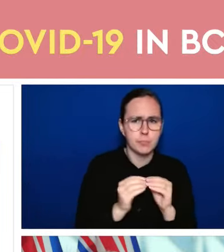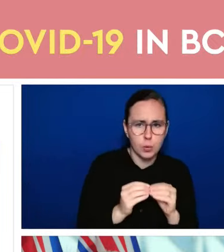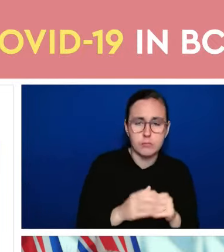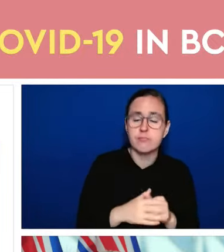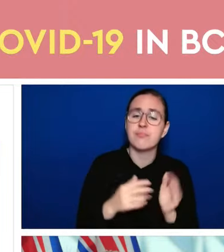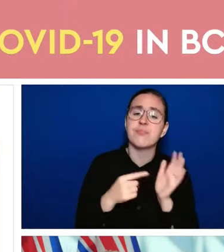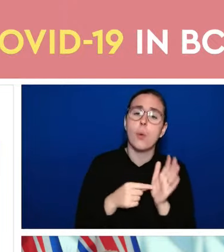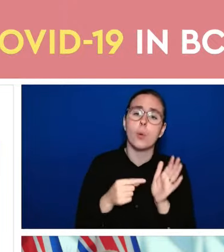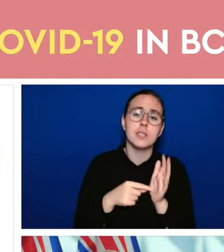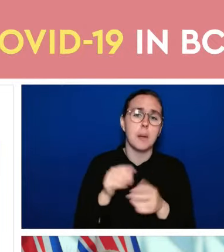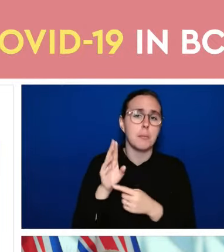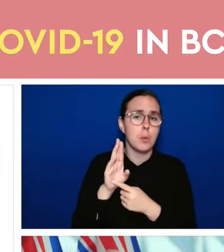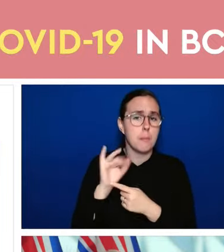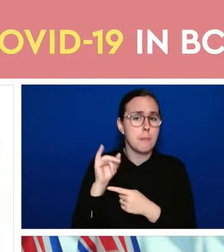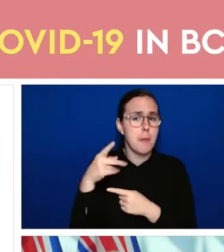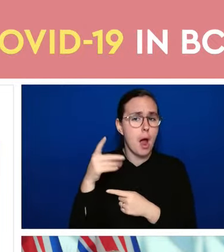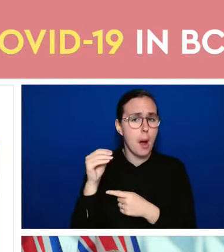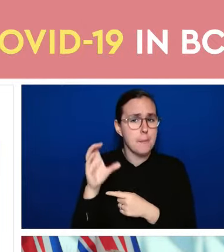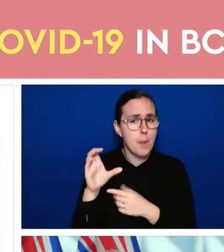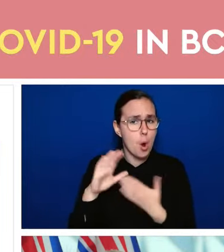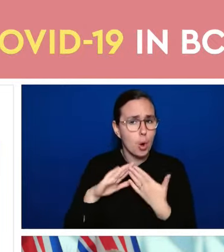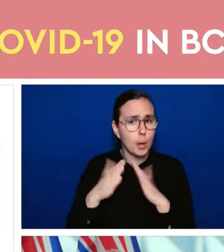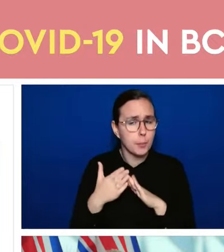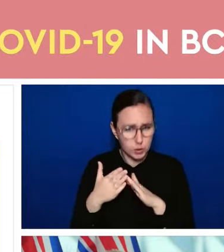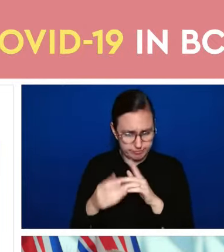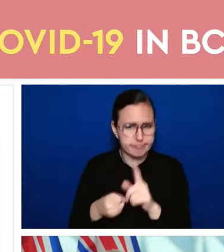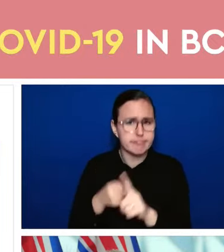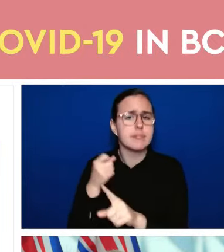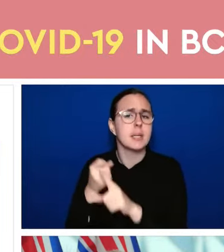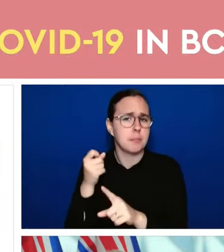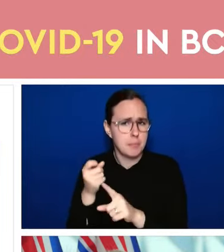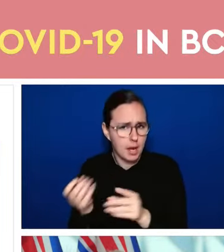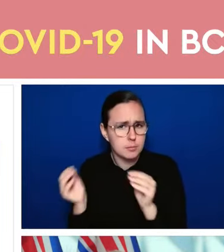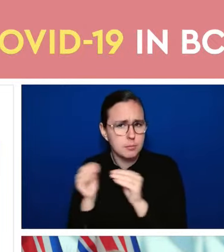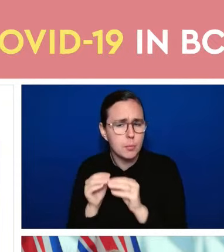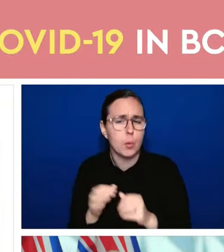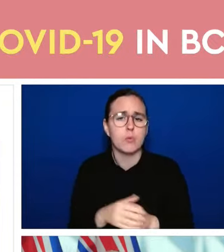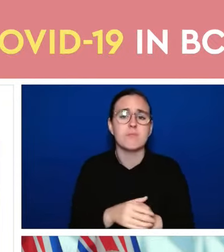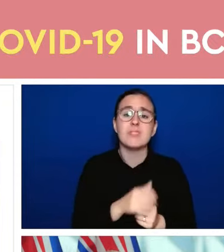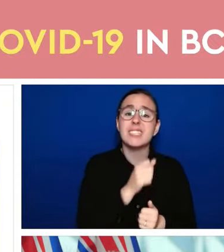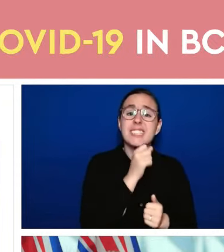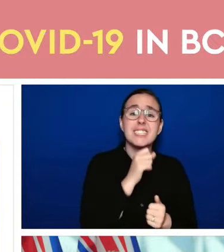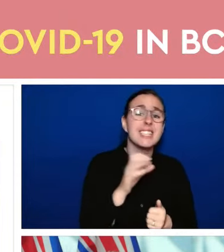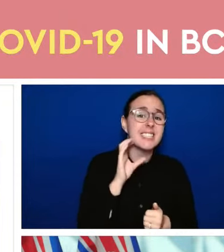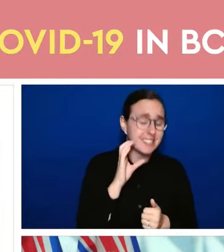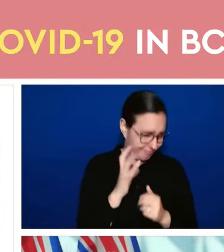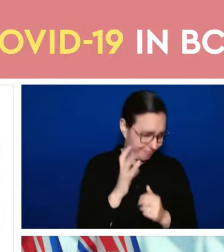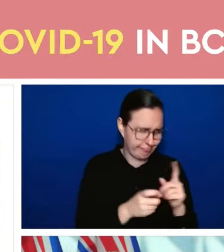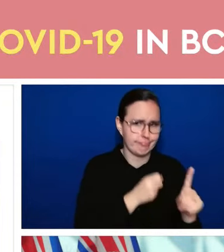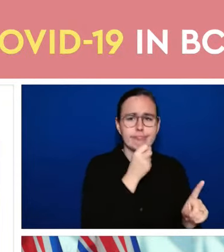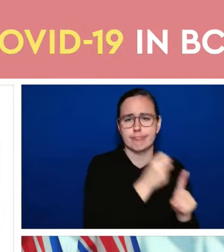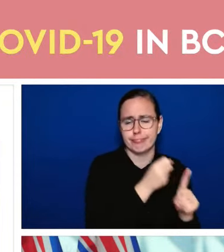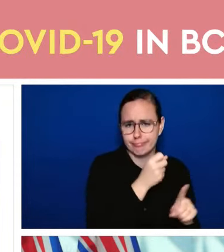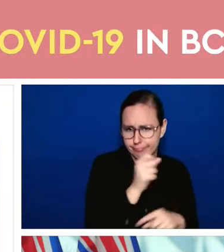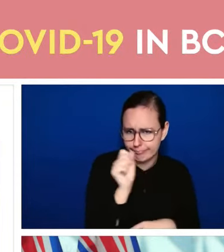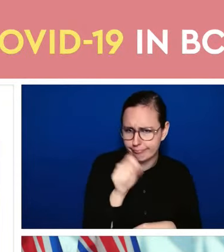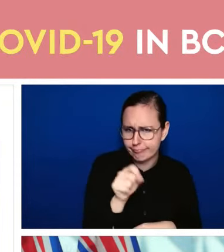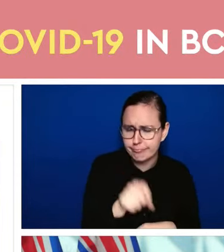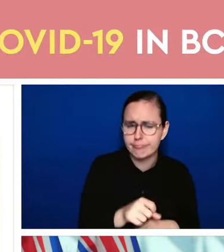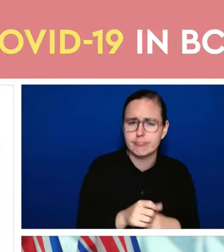measures that we have across the board. And daughter please save many lives. The impact on some